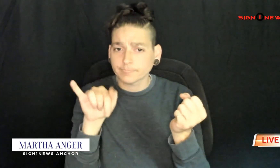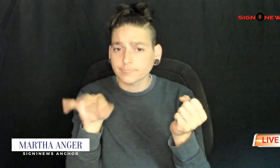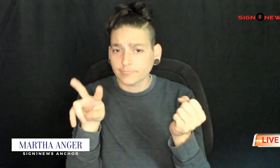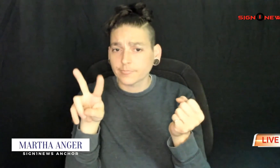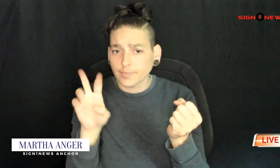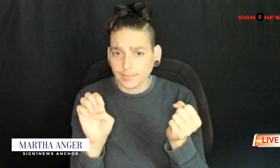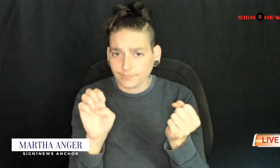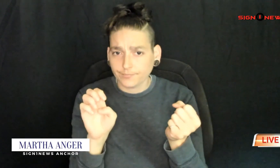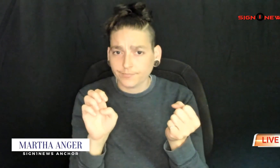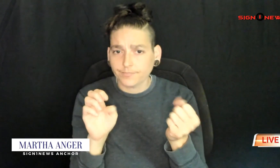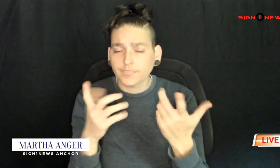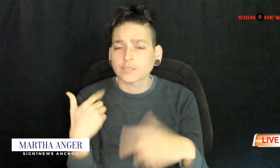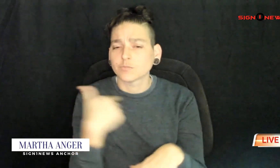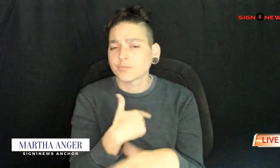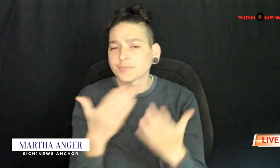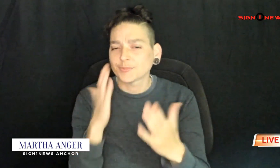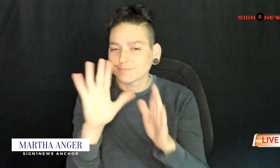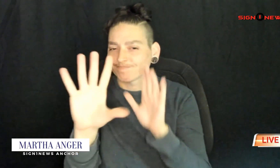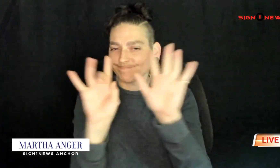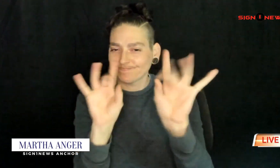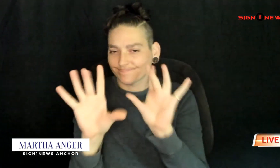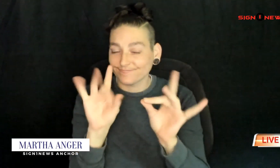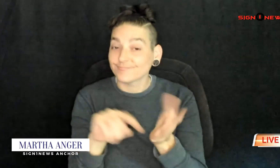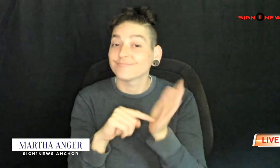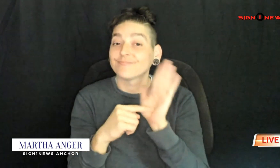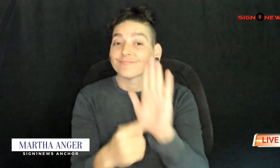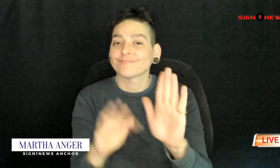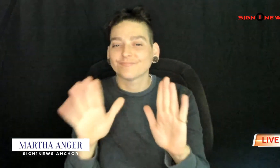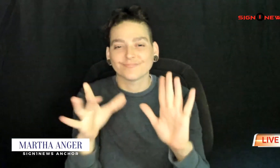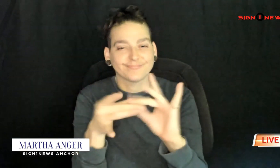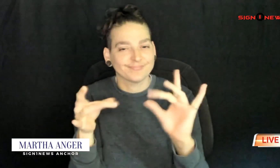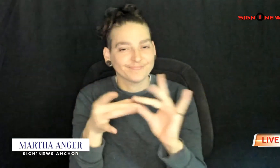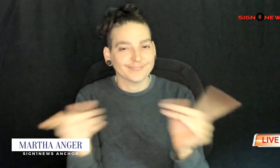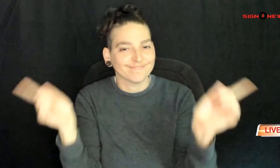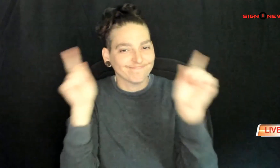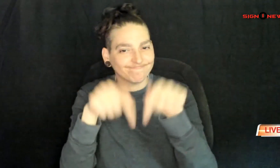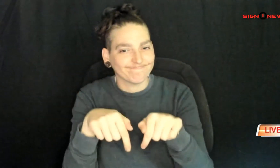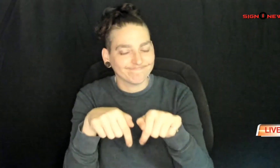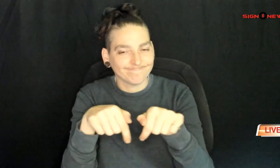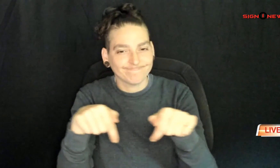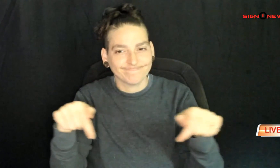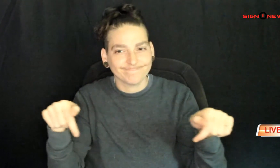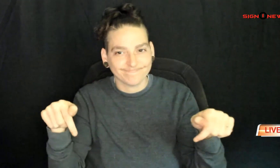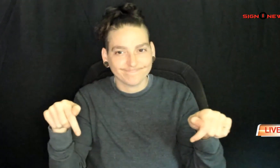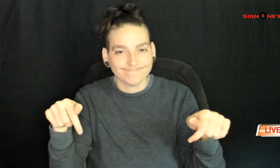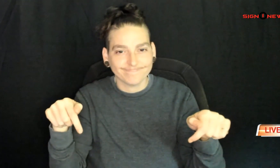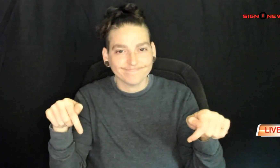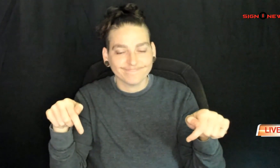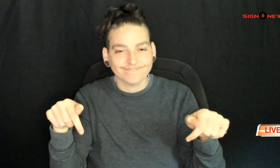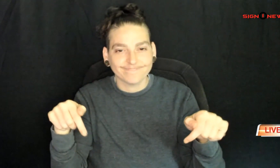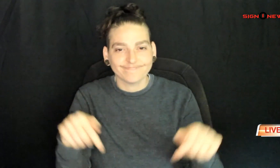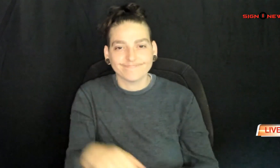if you post an interesting comment during this update we may add it at the bottom of the screen